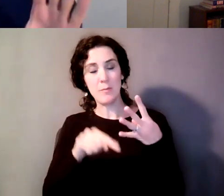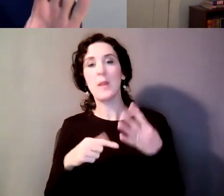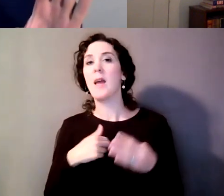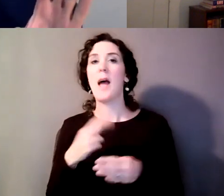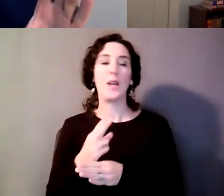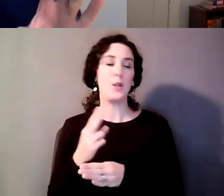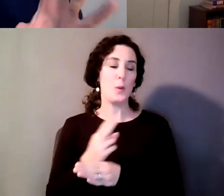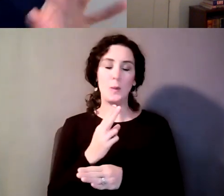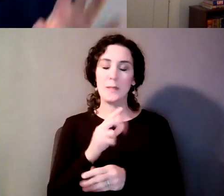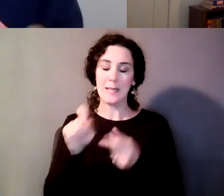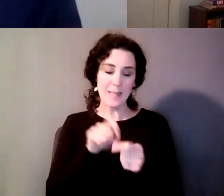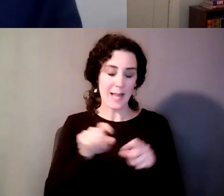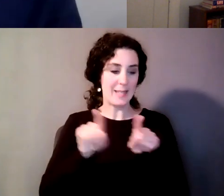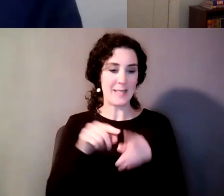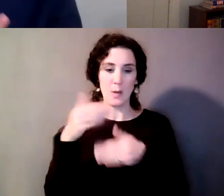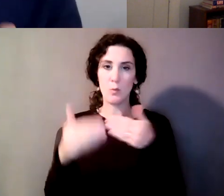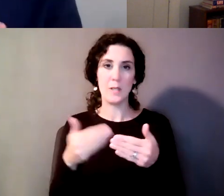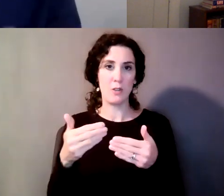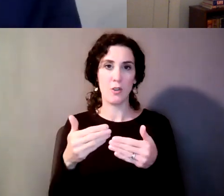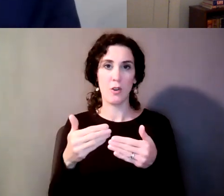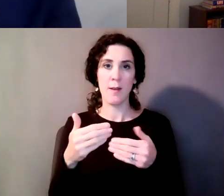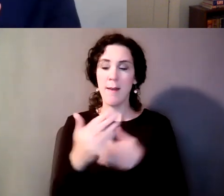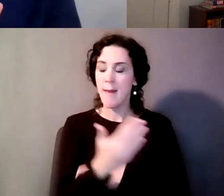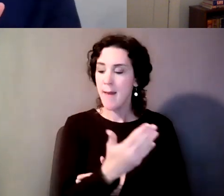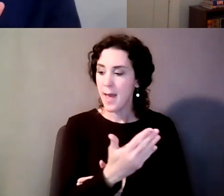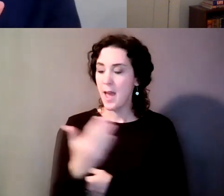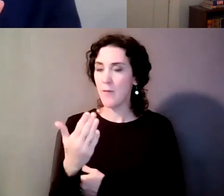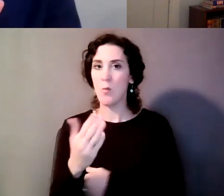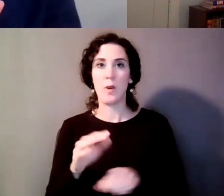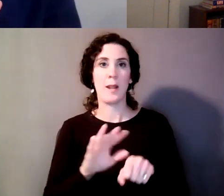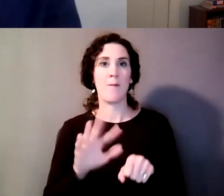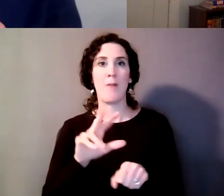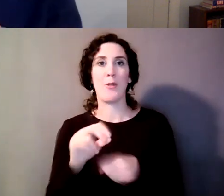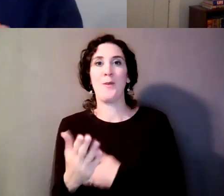as I can at five in the morning, every single time I brew. And the only time